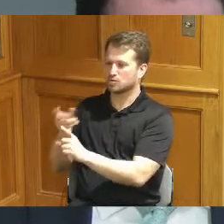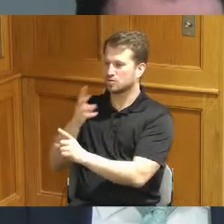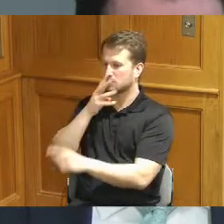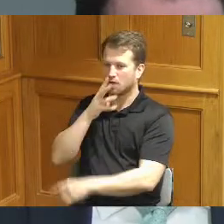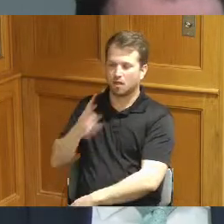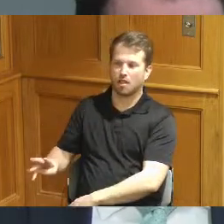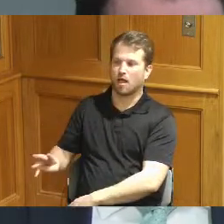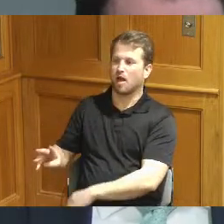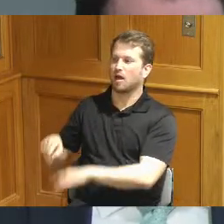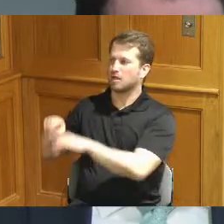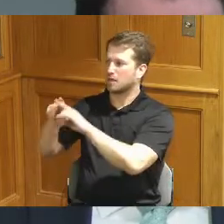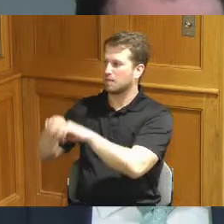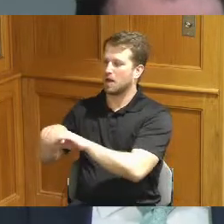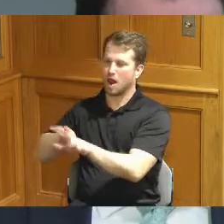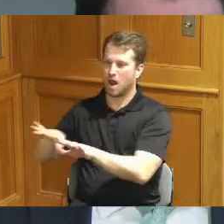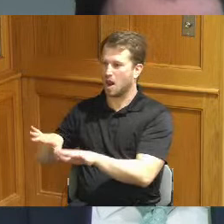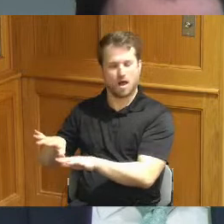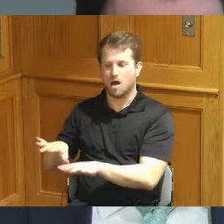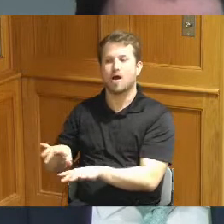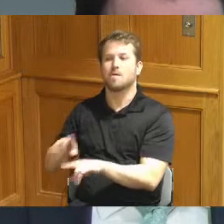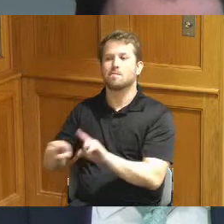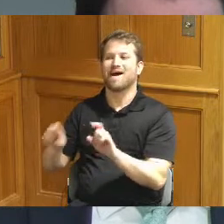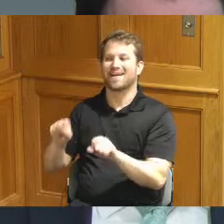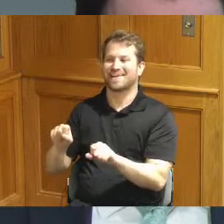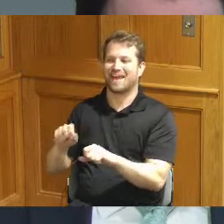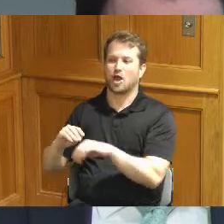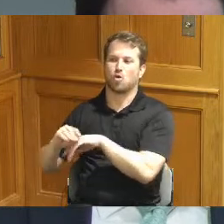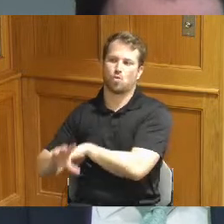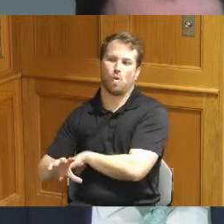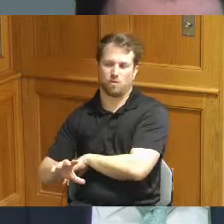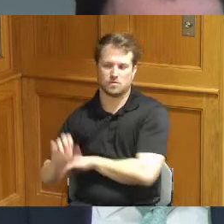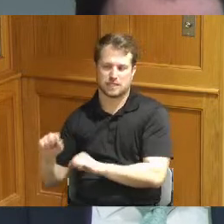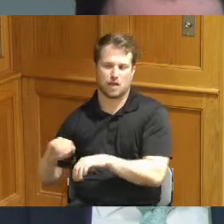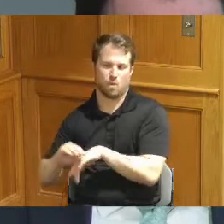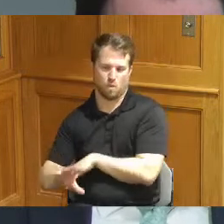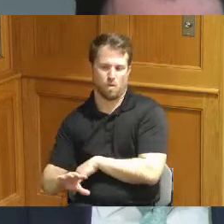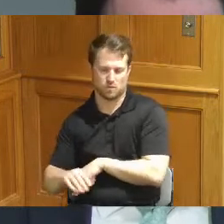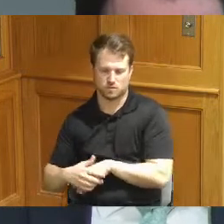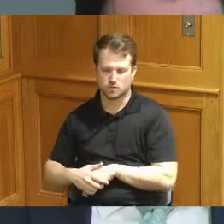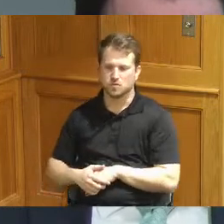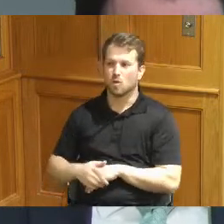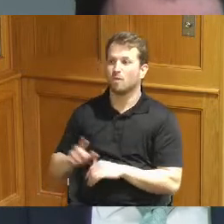neglect it certainly can be a causative Factor so we're looking for the first time ever with